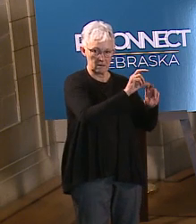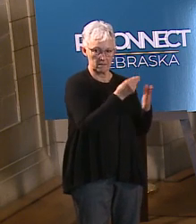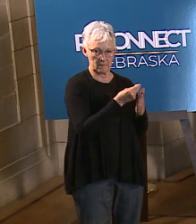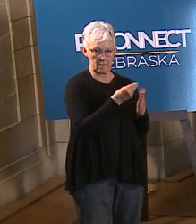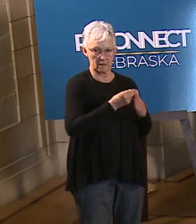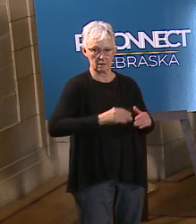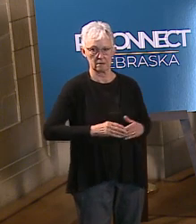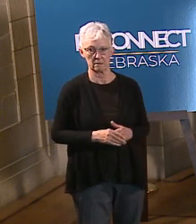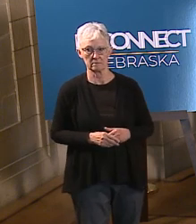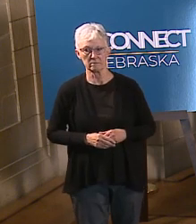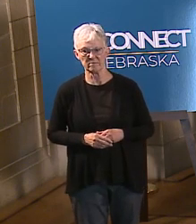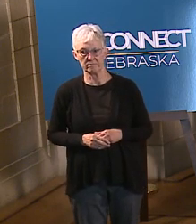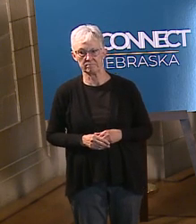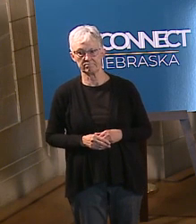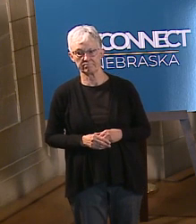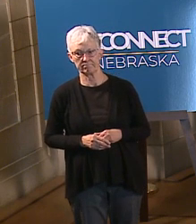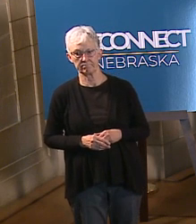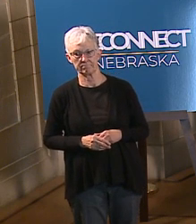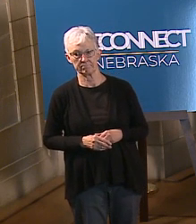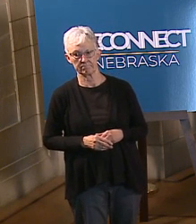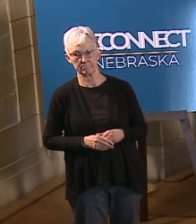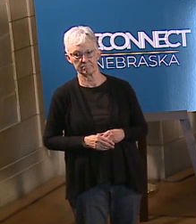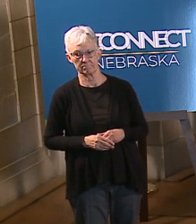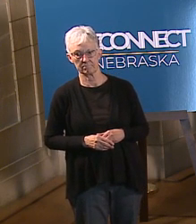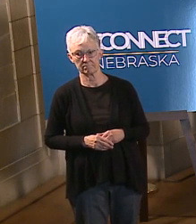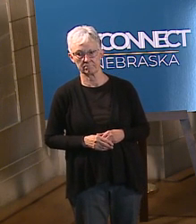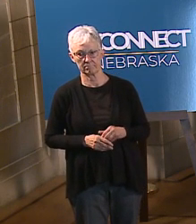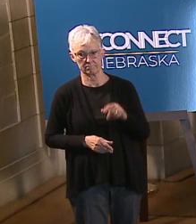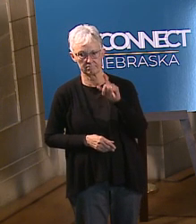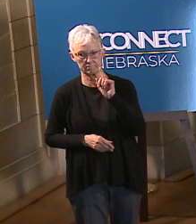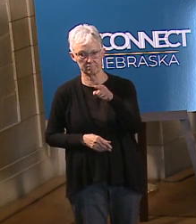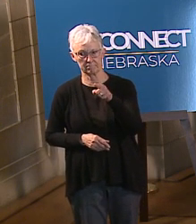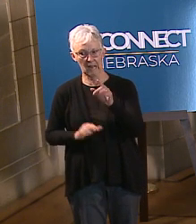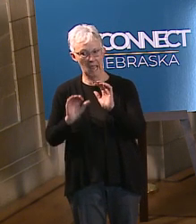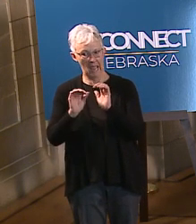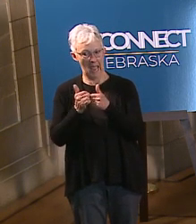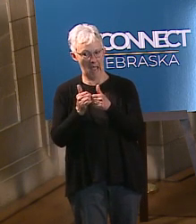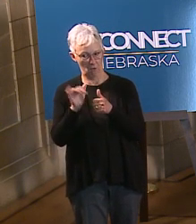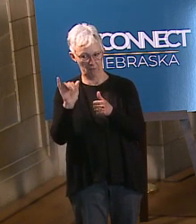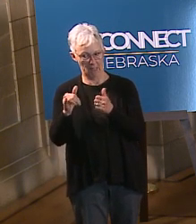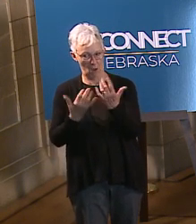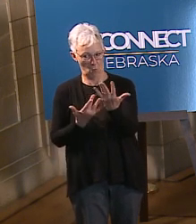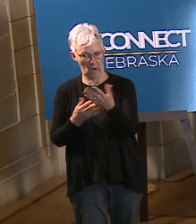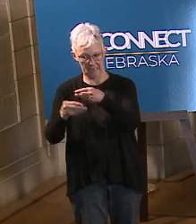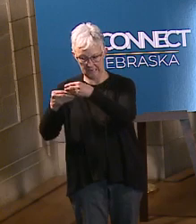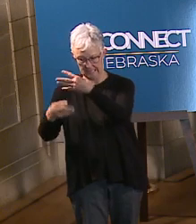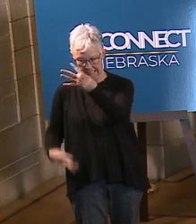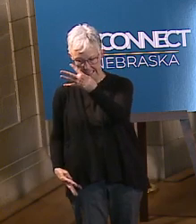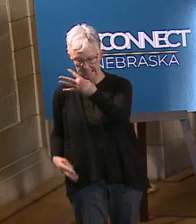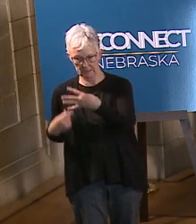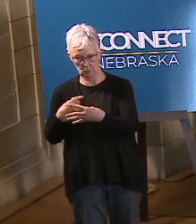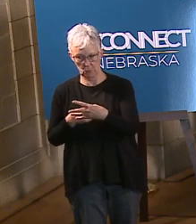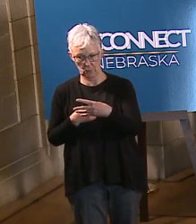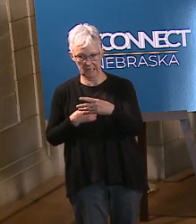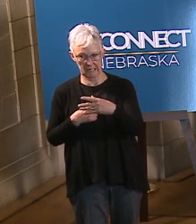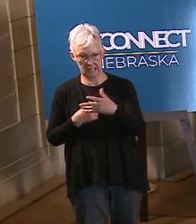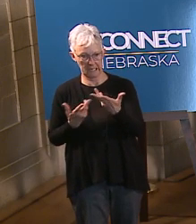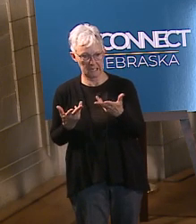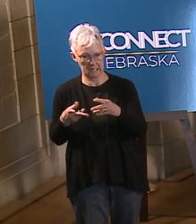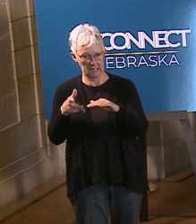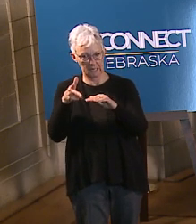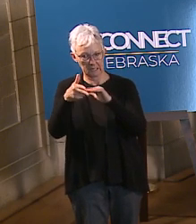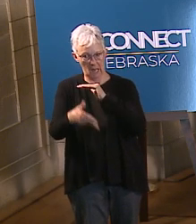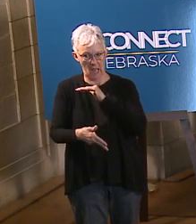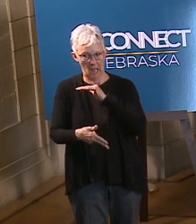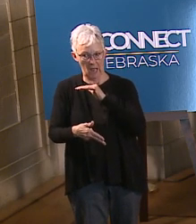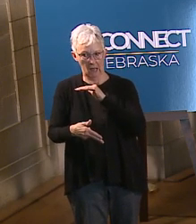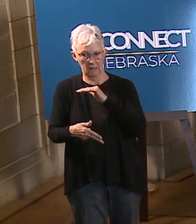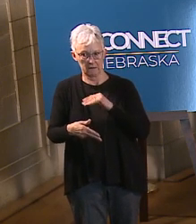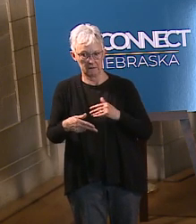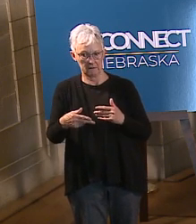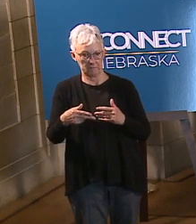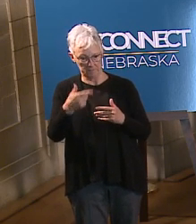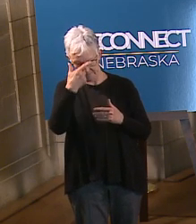PLAN.